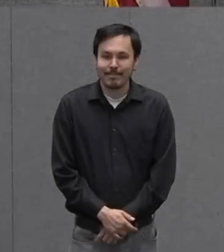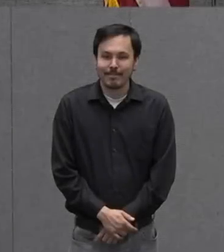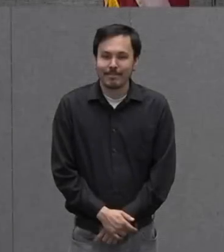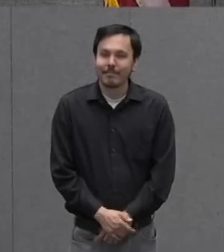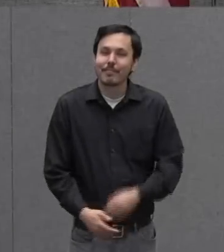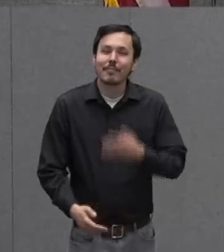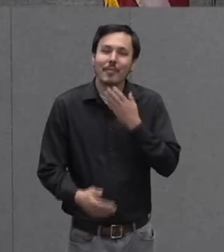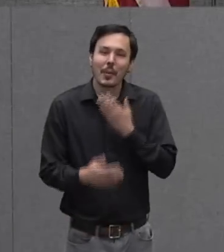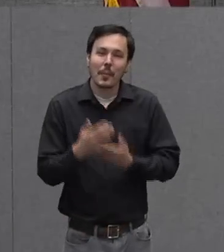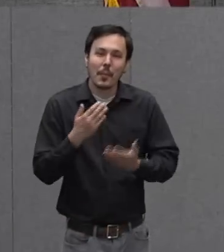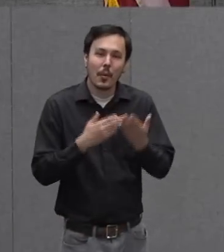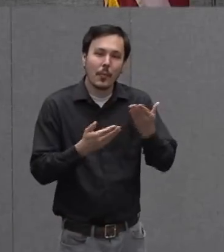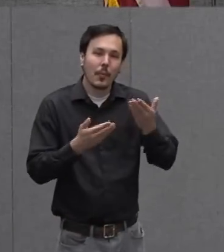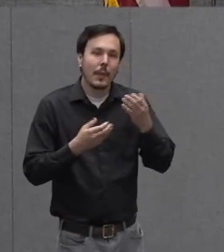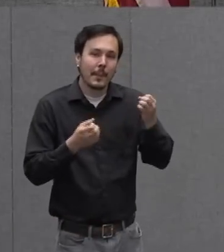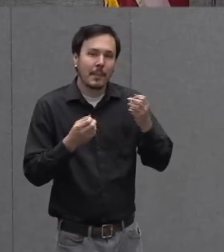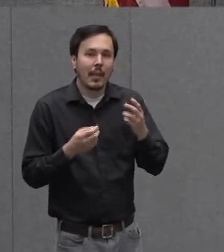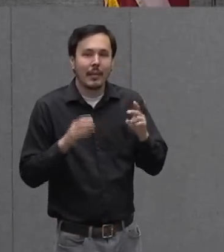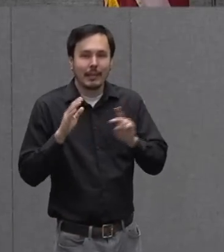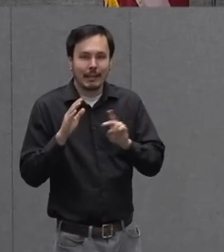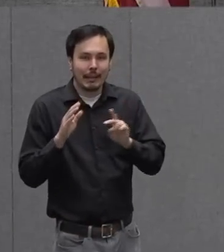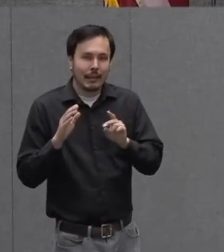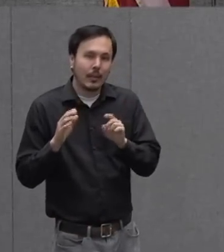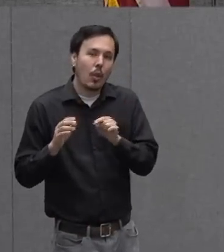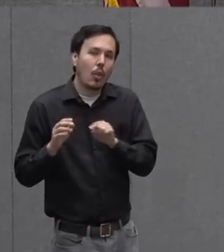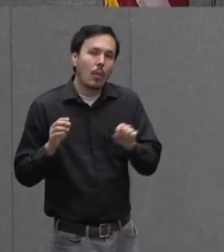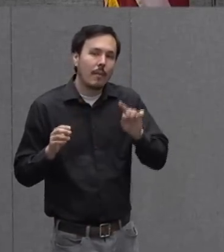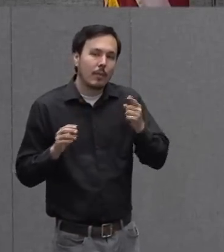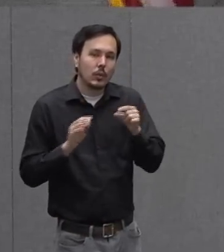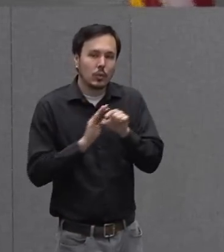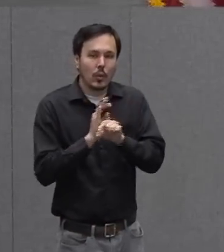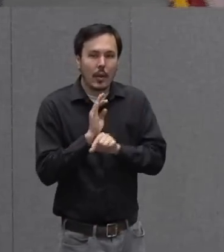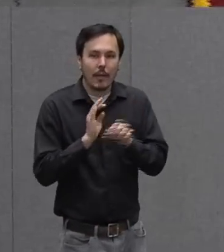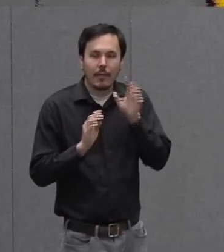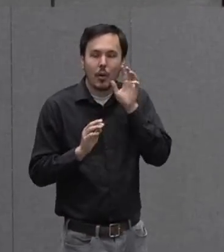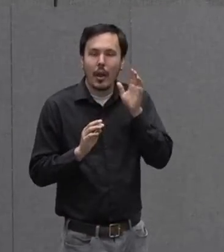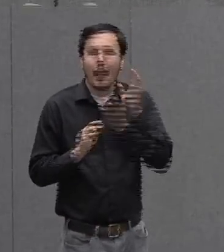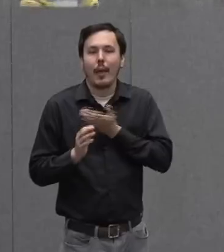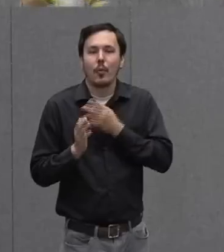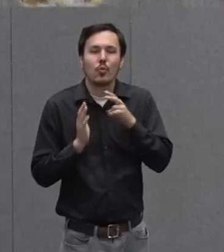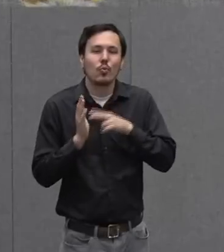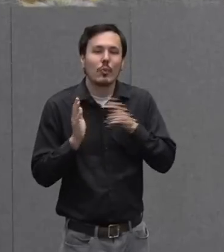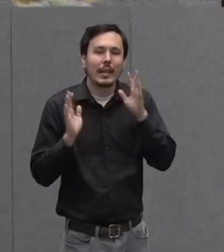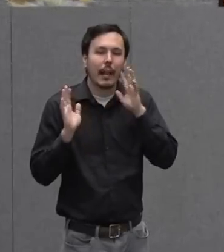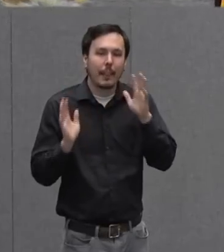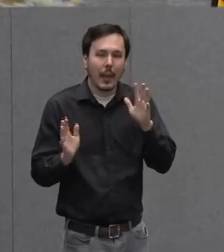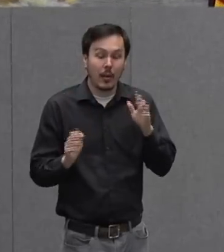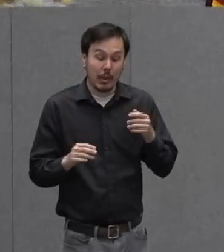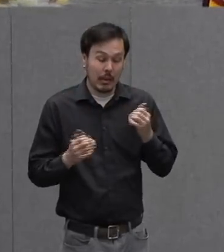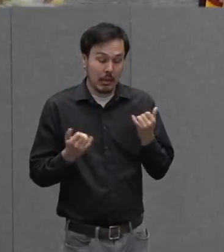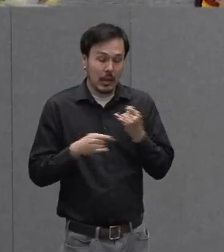Good morning and welcome back Kindergarten and first grade for our read aloud today. Today I chose the book called